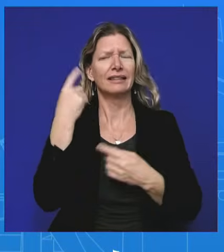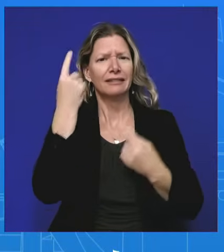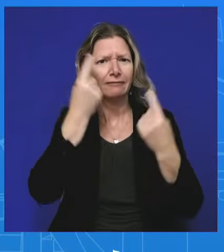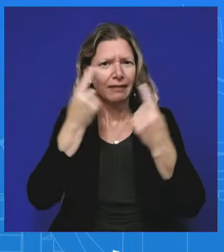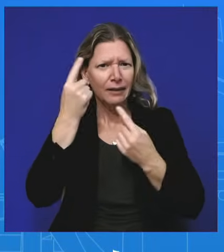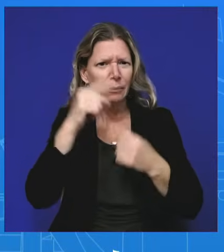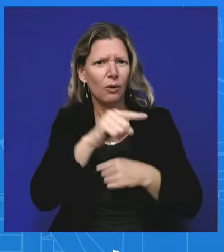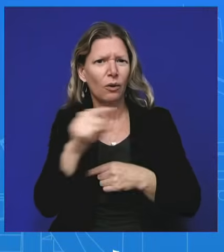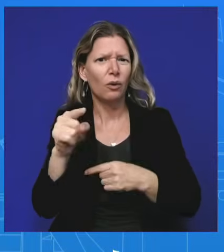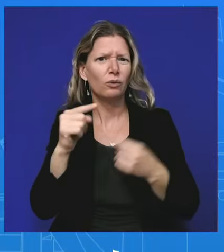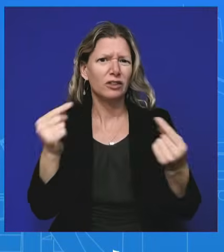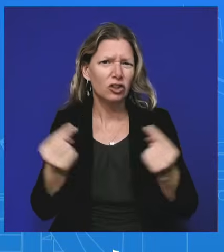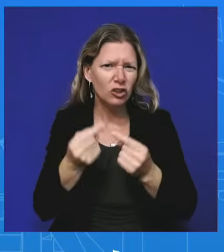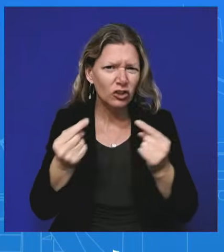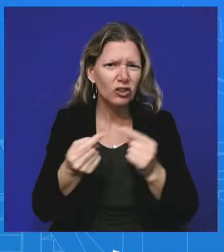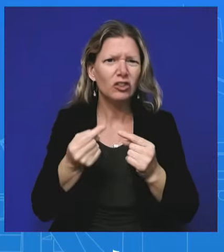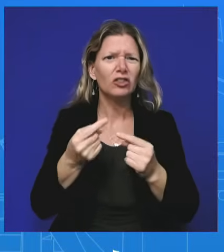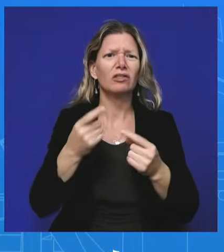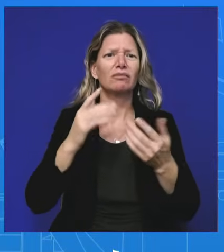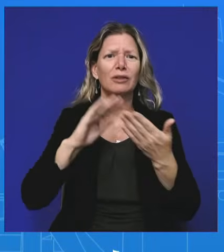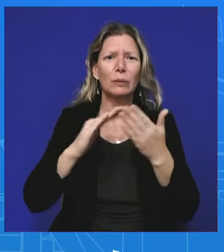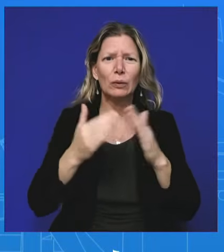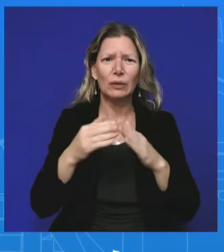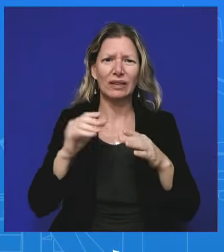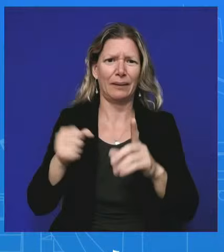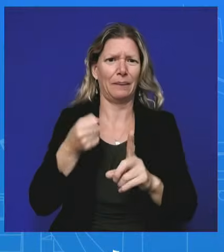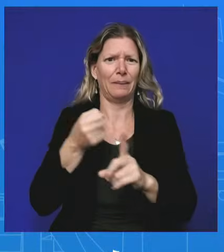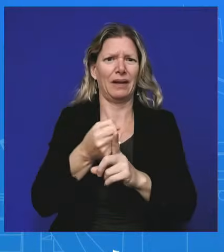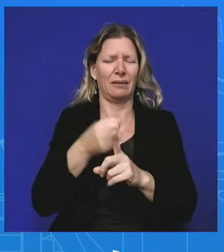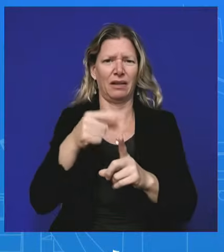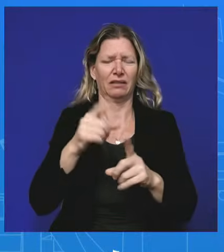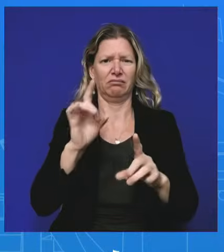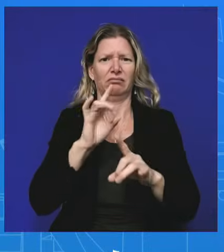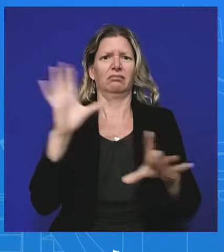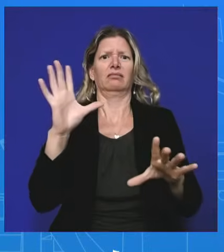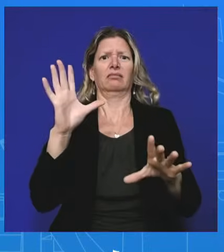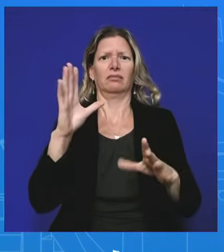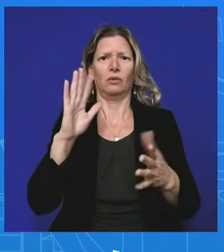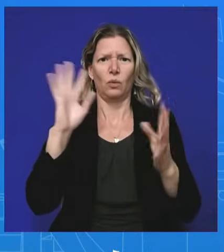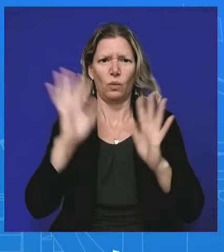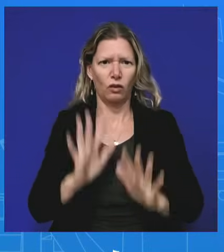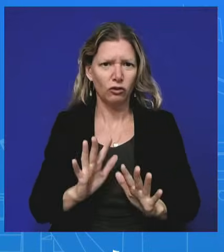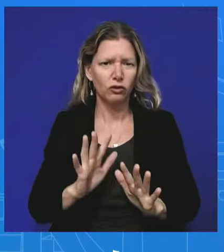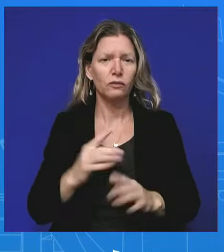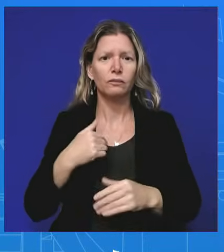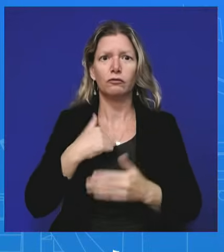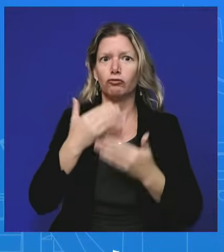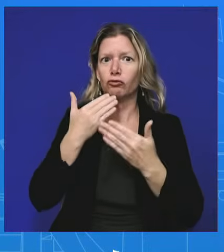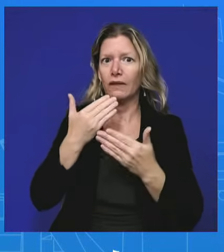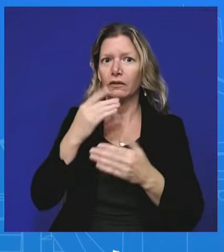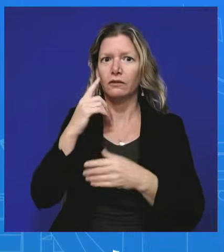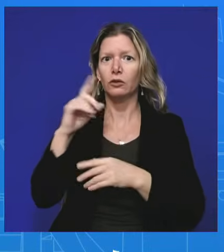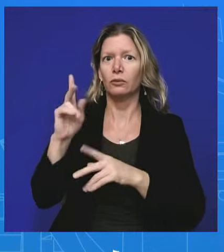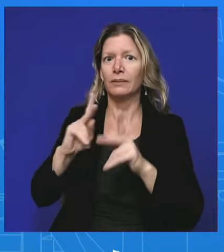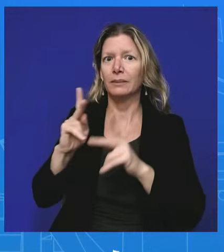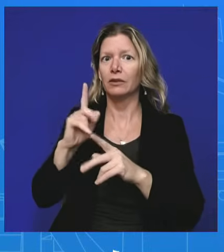and rescue teams who have been working around the clock to protect the people -- to protect people and save lives.